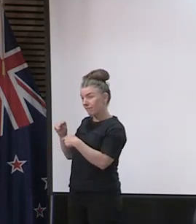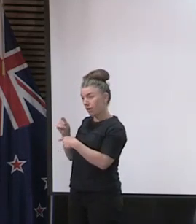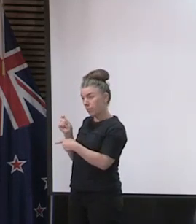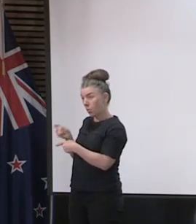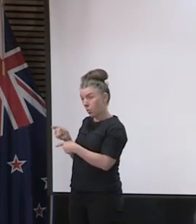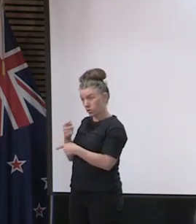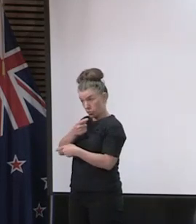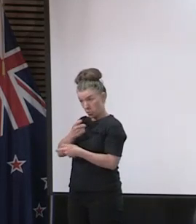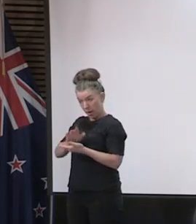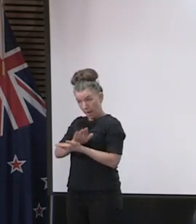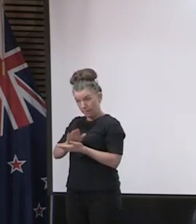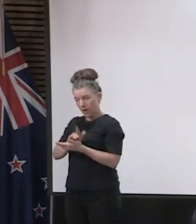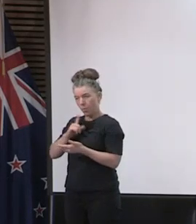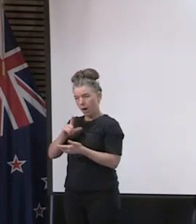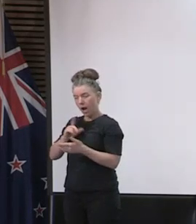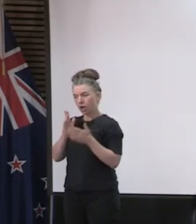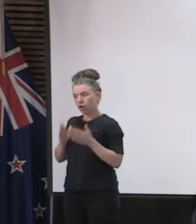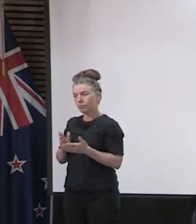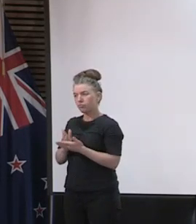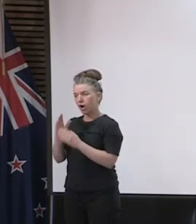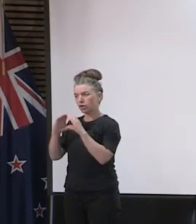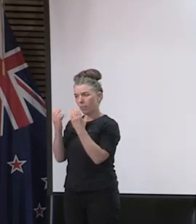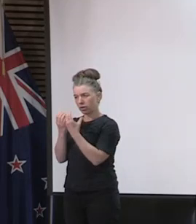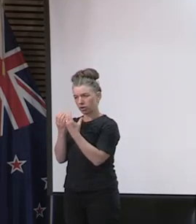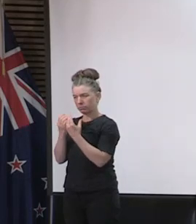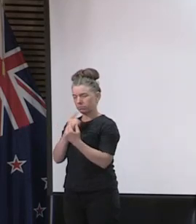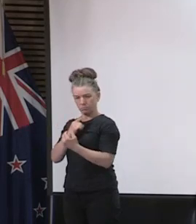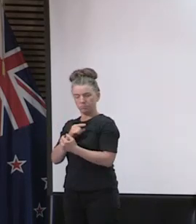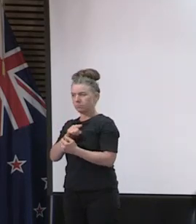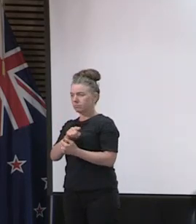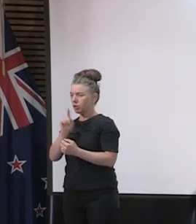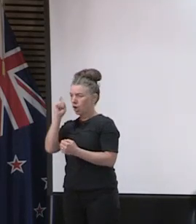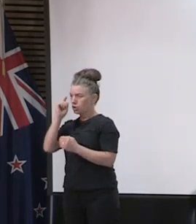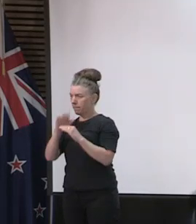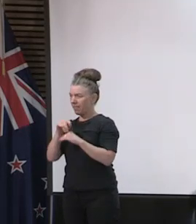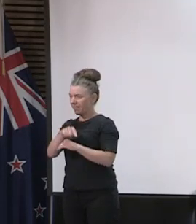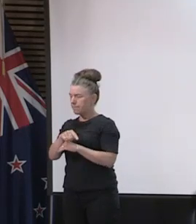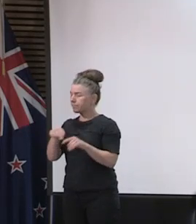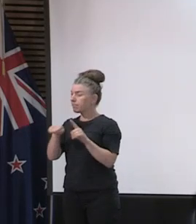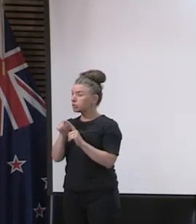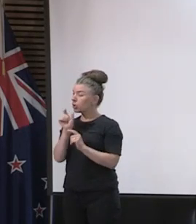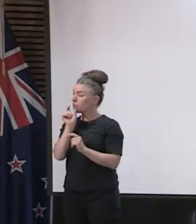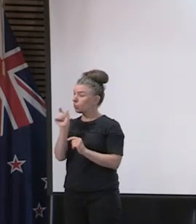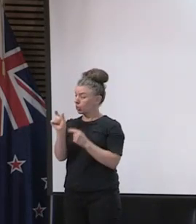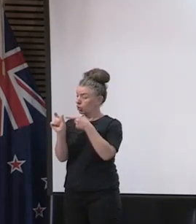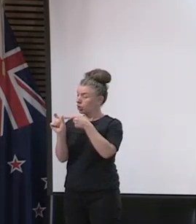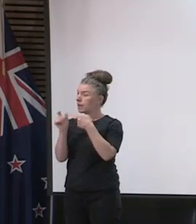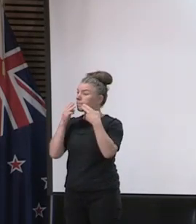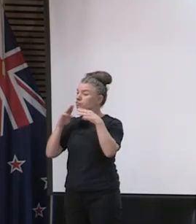without a warrant. Does that sit comfortably with you given a number of organises a, including the Human Rights Commission, have raised